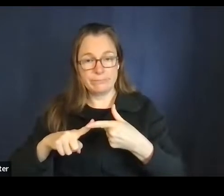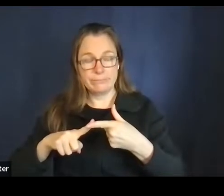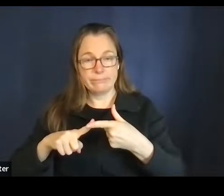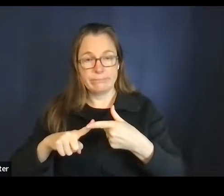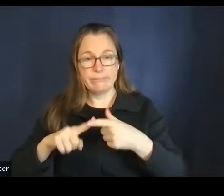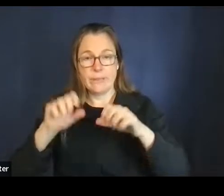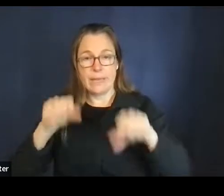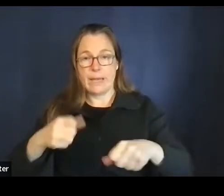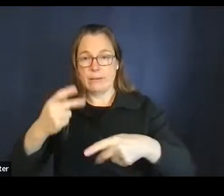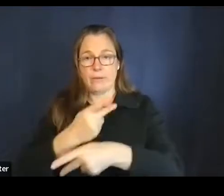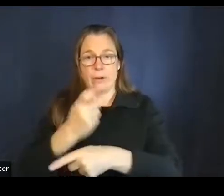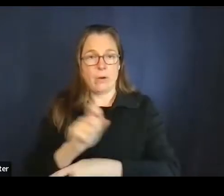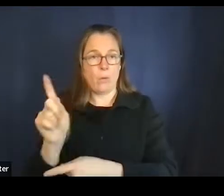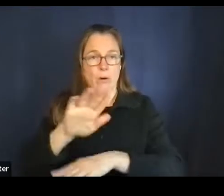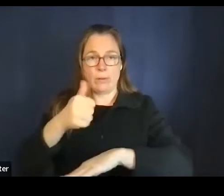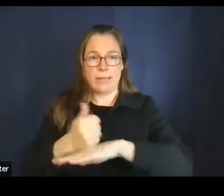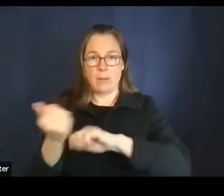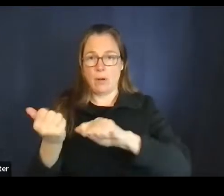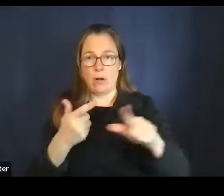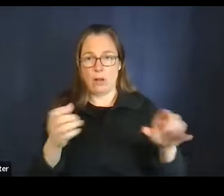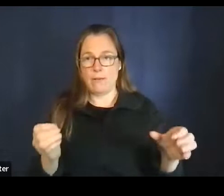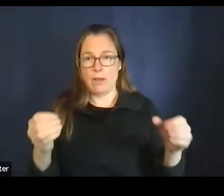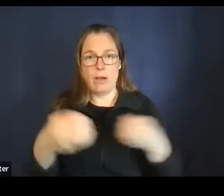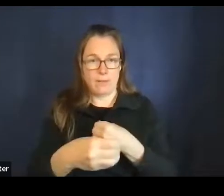the location of the district offices within those districts.